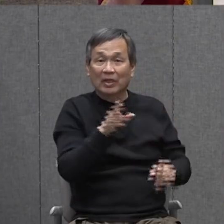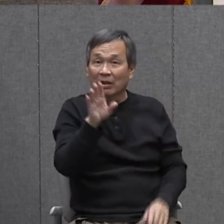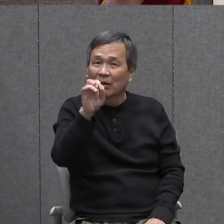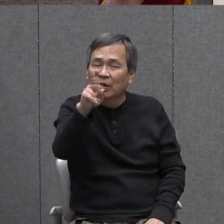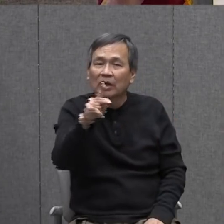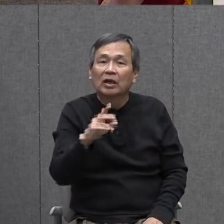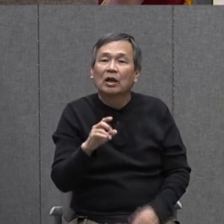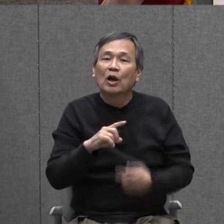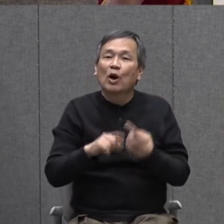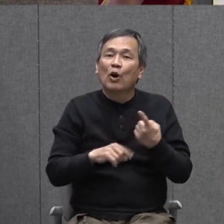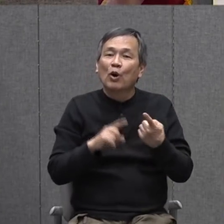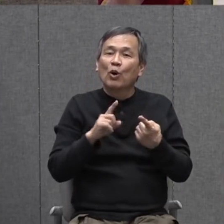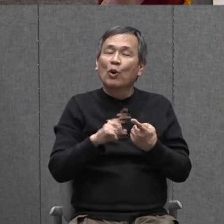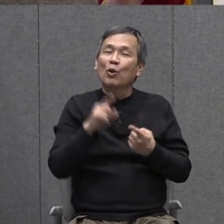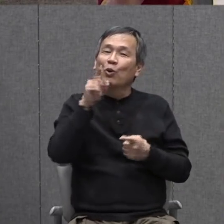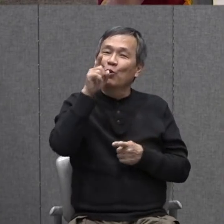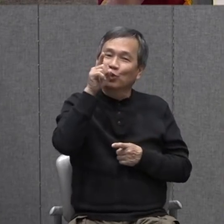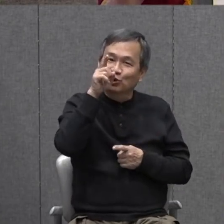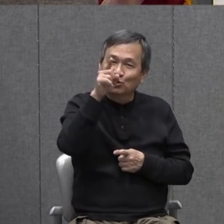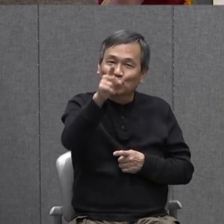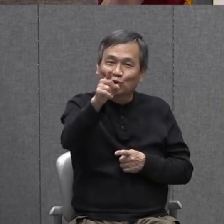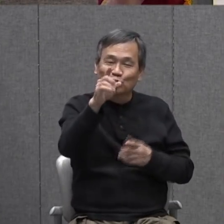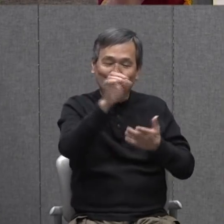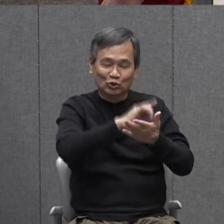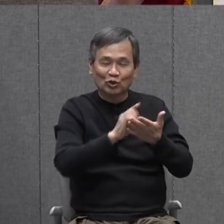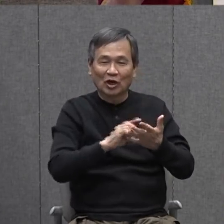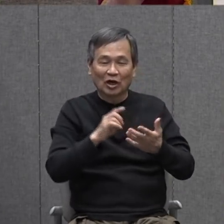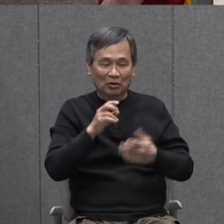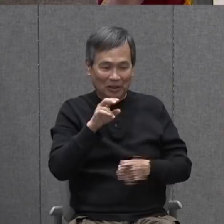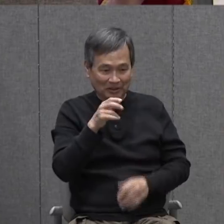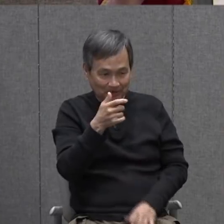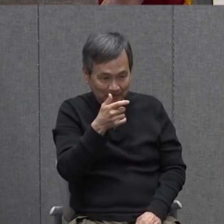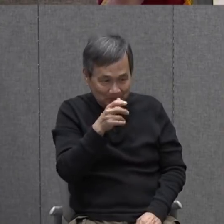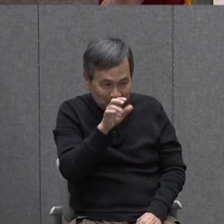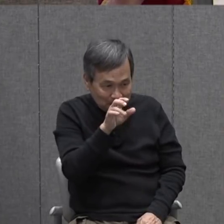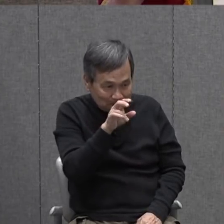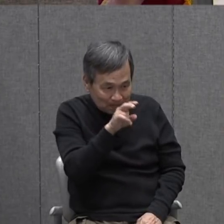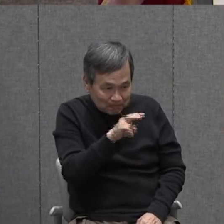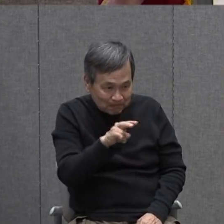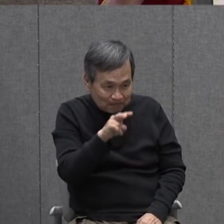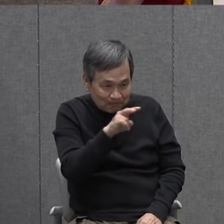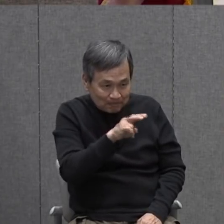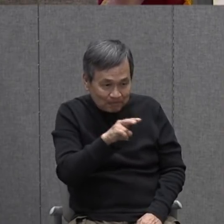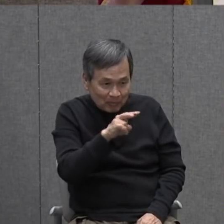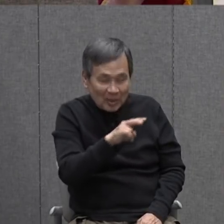when we draw from our observation is we start to draw what we think we see.